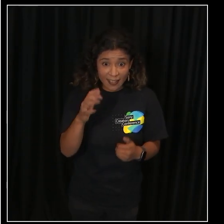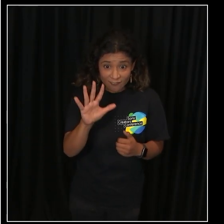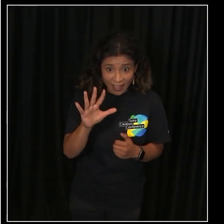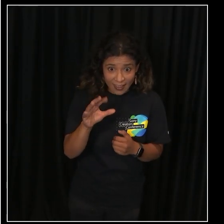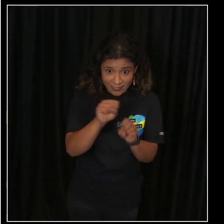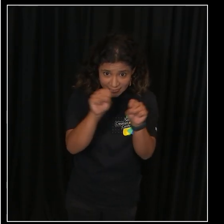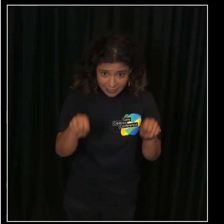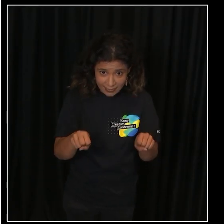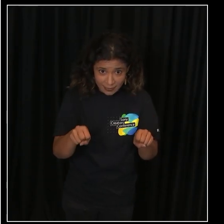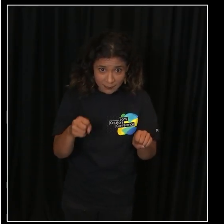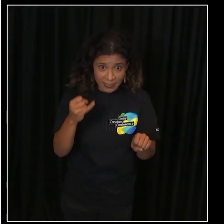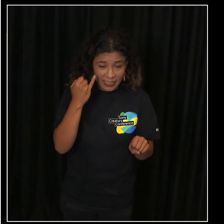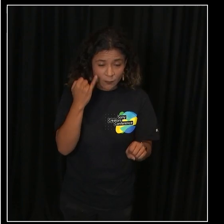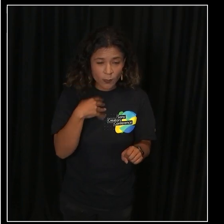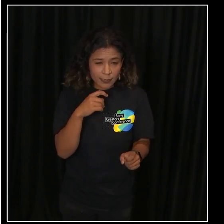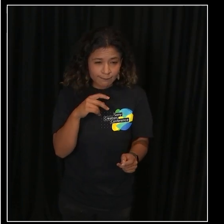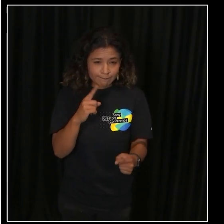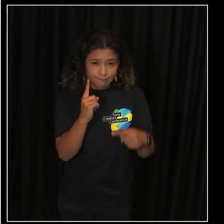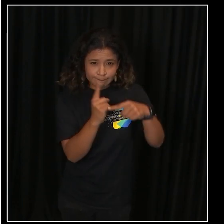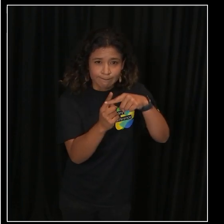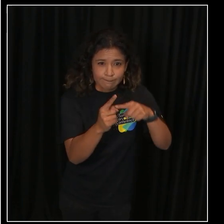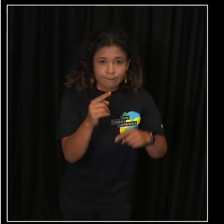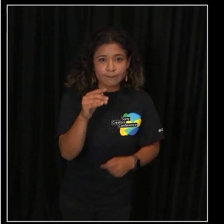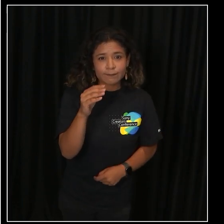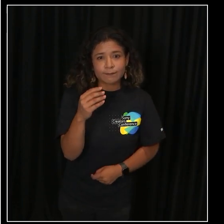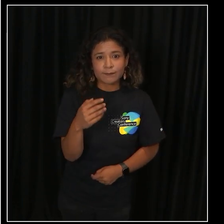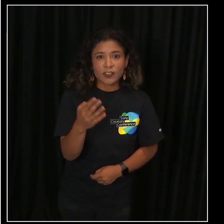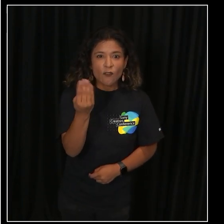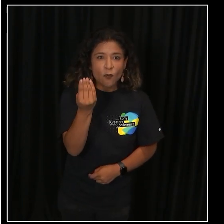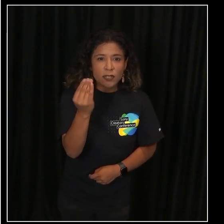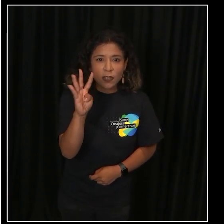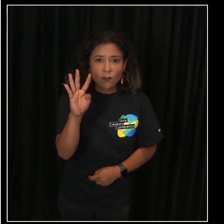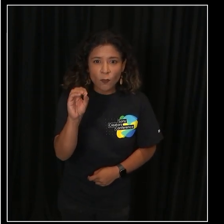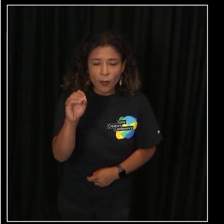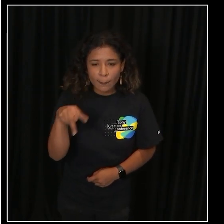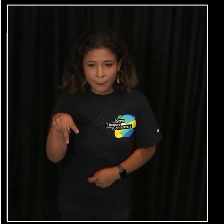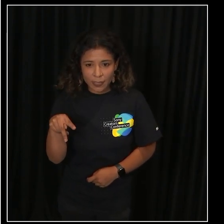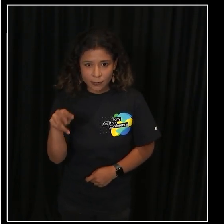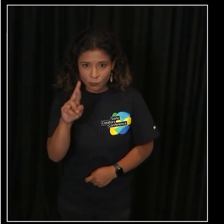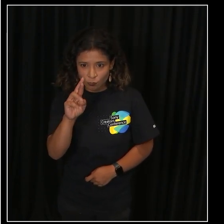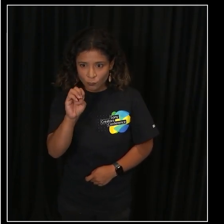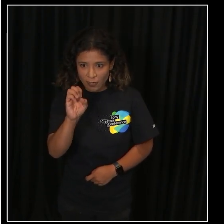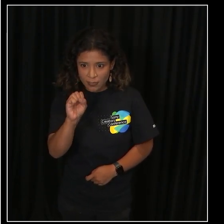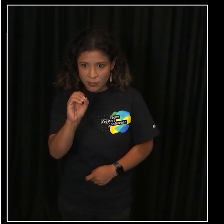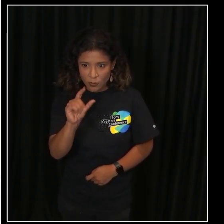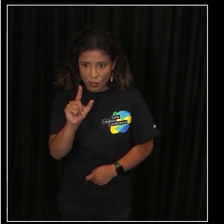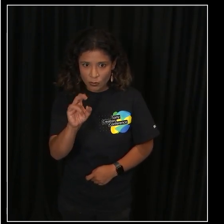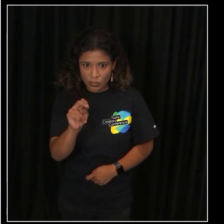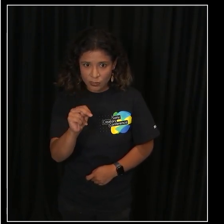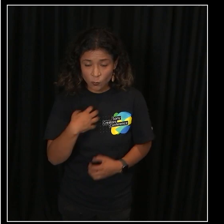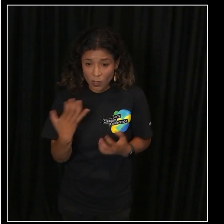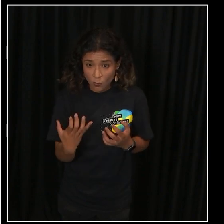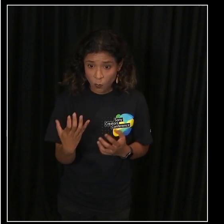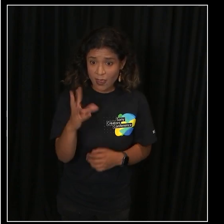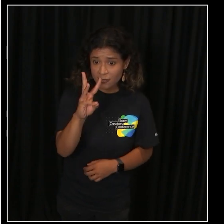let's say you're targeting a native resolution of 1440p and you want to do the 60 sample shadow